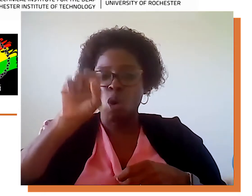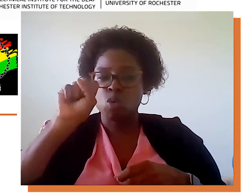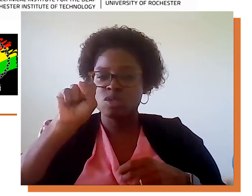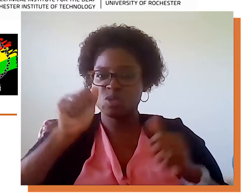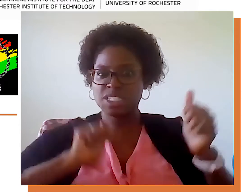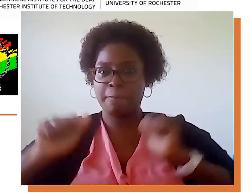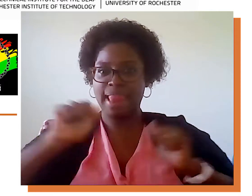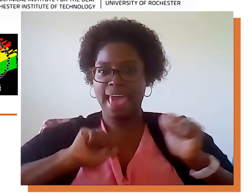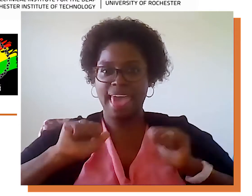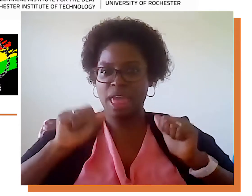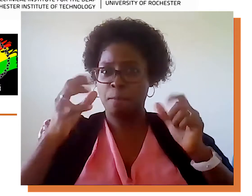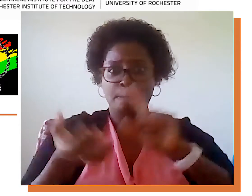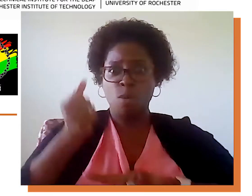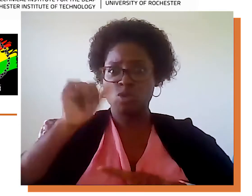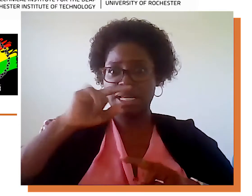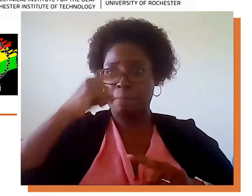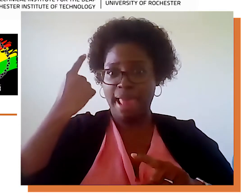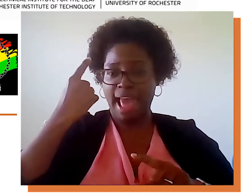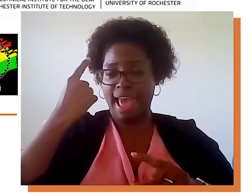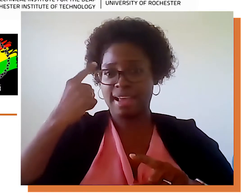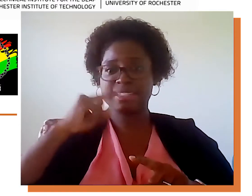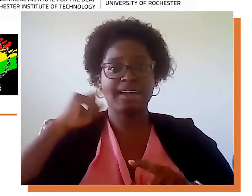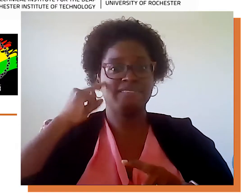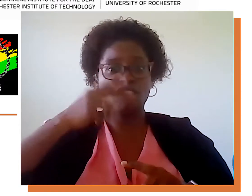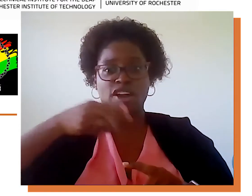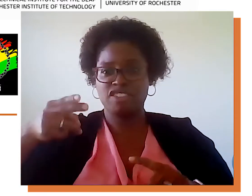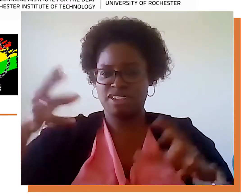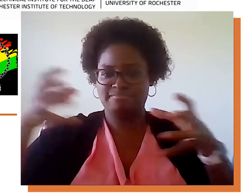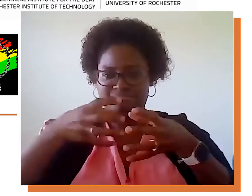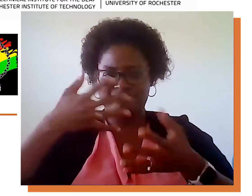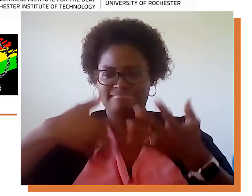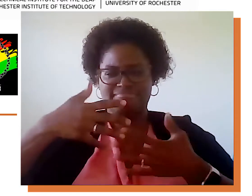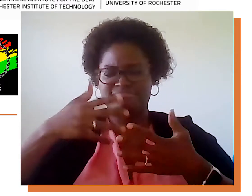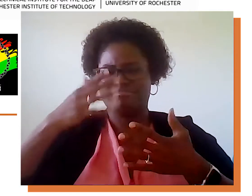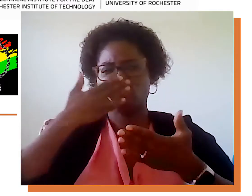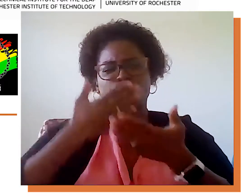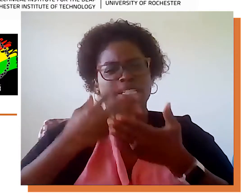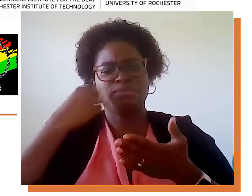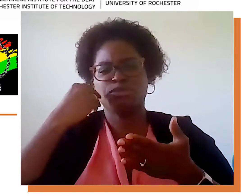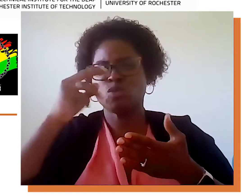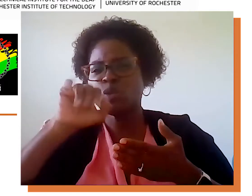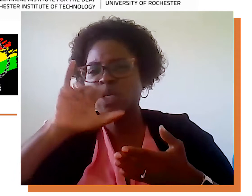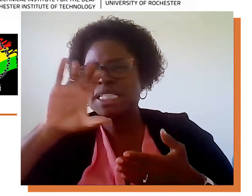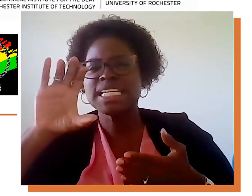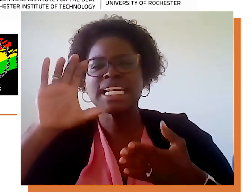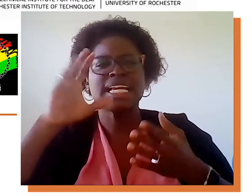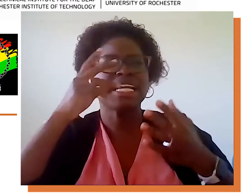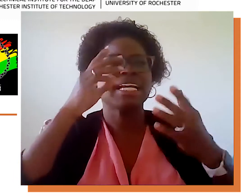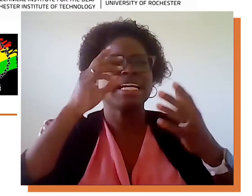Another important experience I had was getting involved in a play called "Emperor Jones." It was a wonderful experience,